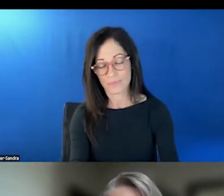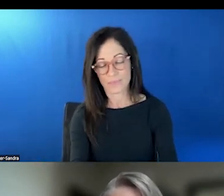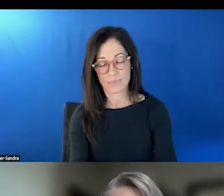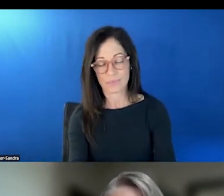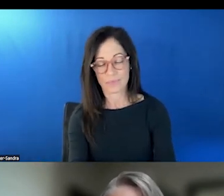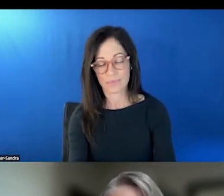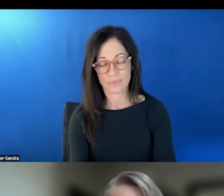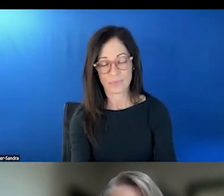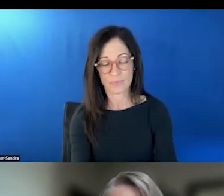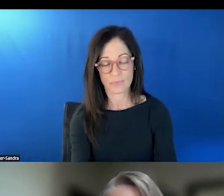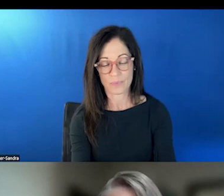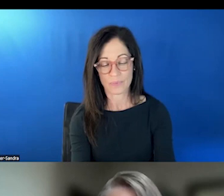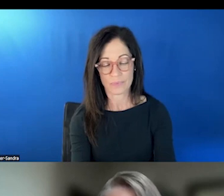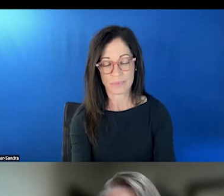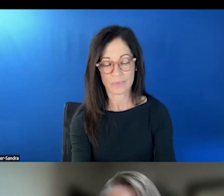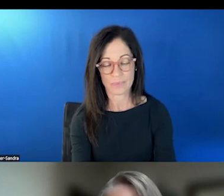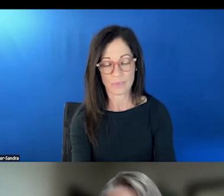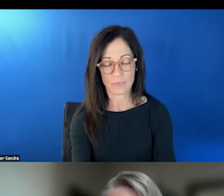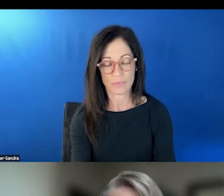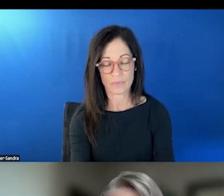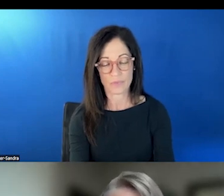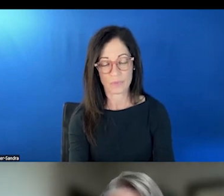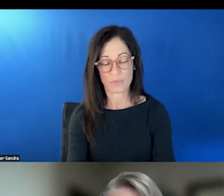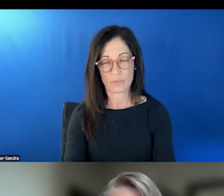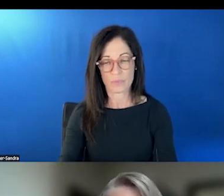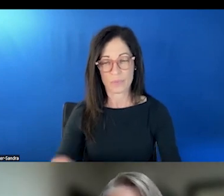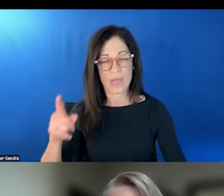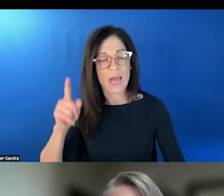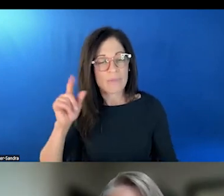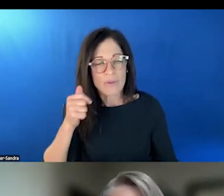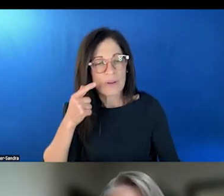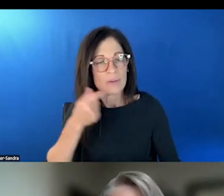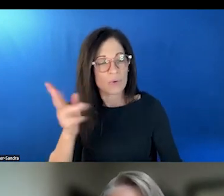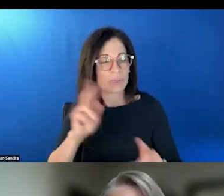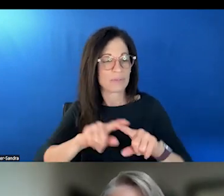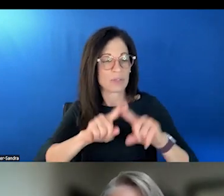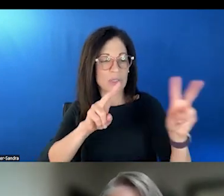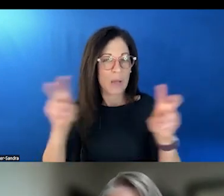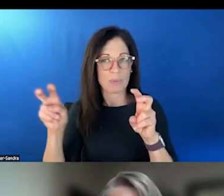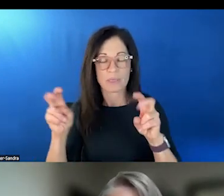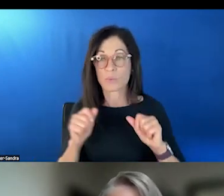THERE ARE FOUR SESSIONS AIMED AT FOUR AUDIENCES, BUT IT IS THE SAME TOPIC. WE WILL BE TALKING ABOUT TRANSITIONS FROM HOSPITALS